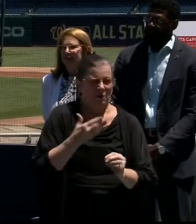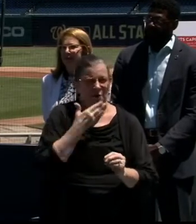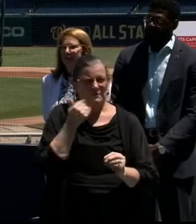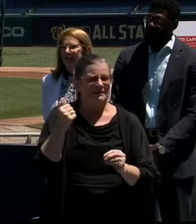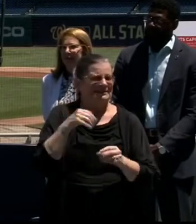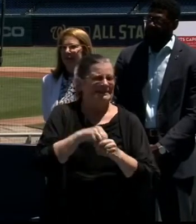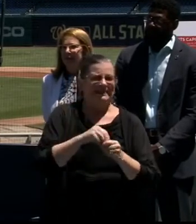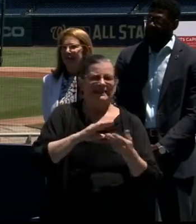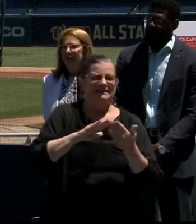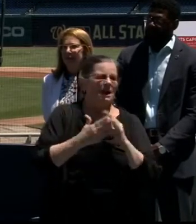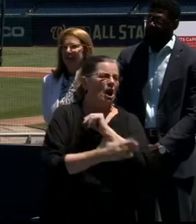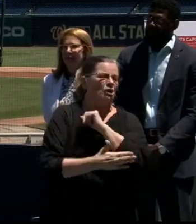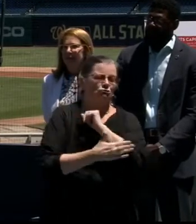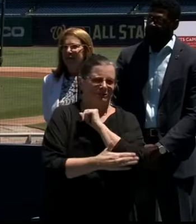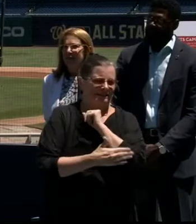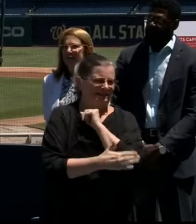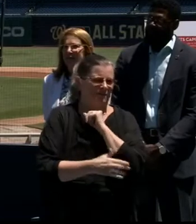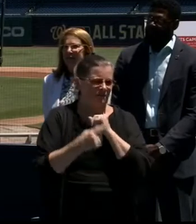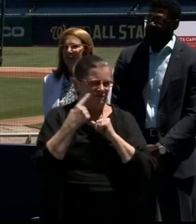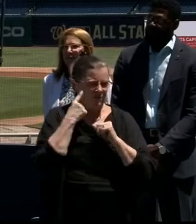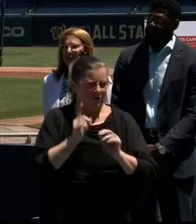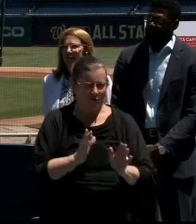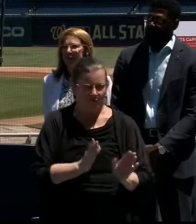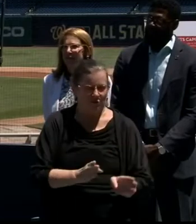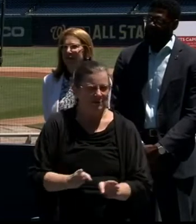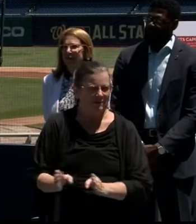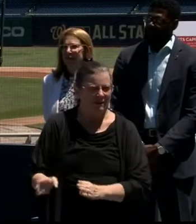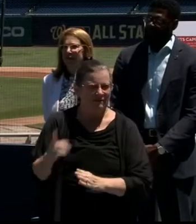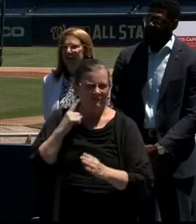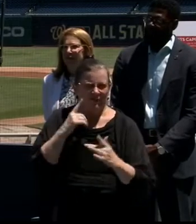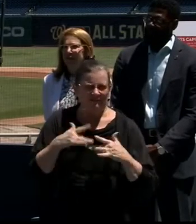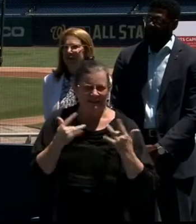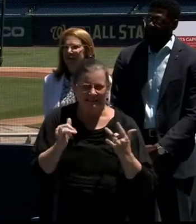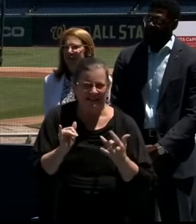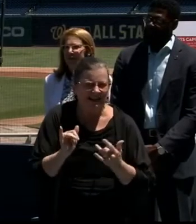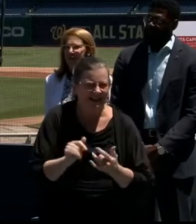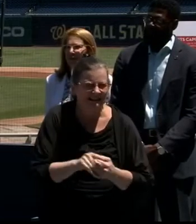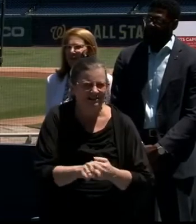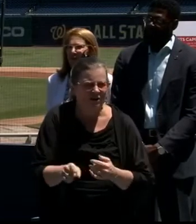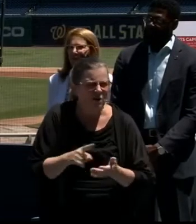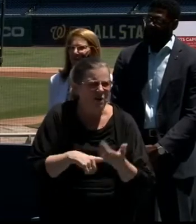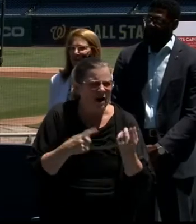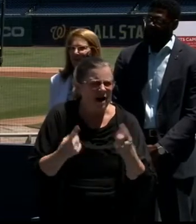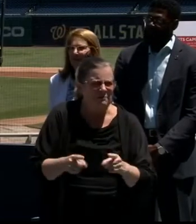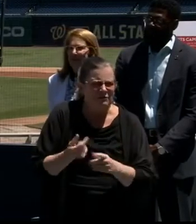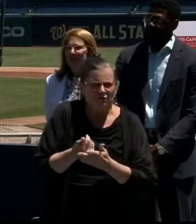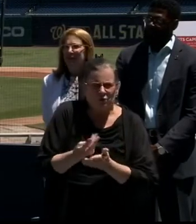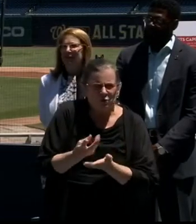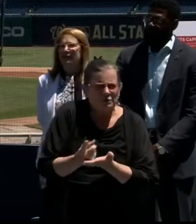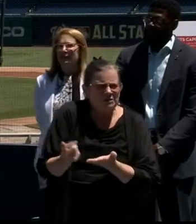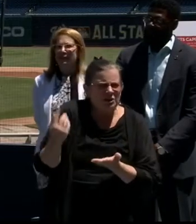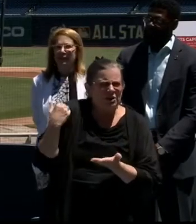LARGE EVENTS. WE SAW WHAT HAPPENED JUST A FEW WEEKS AGO WITH THE CAPITALS WHEN THEY WON THE WORLD CHAMPIONSHIP SO I THINK WE ARE GOING TO HAVE